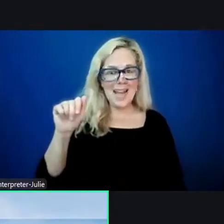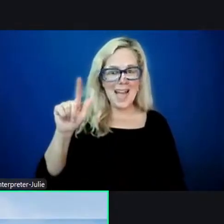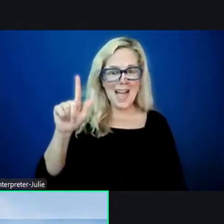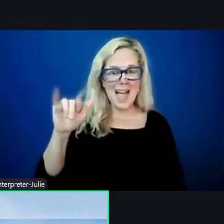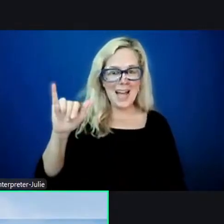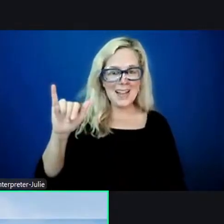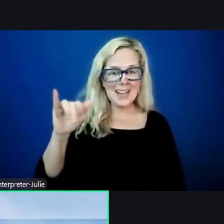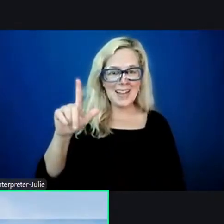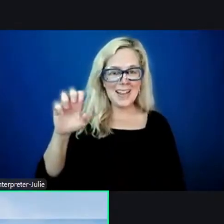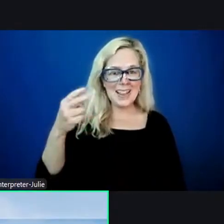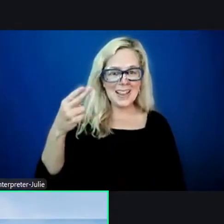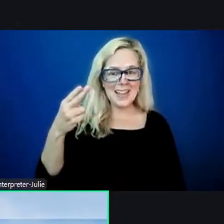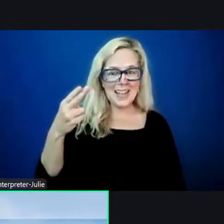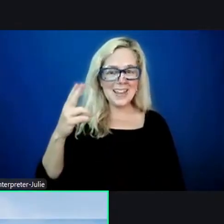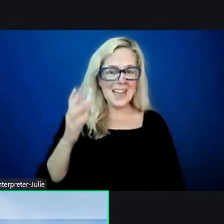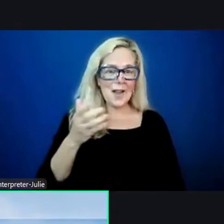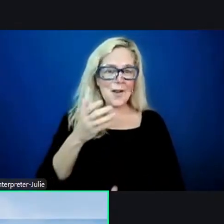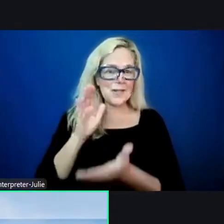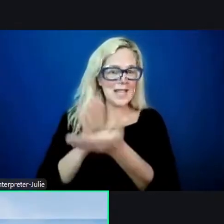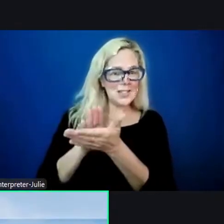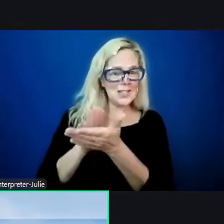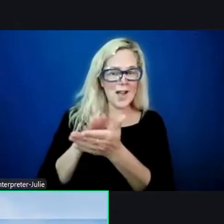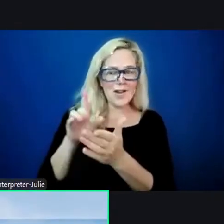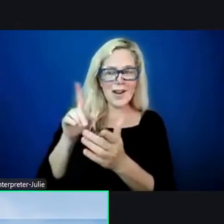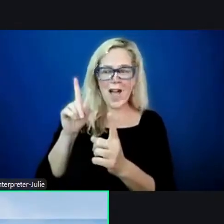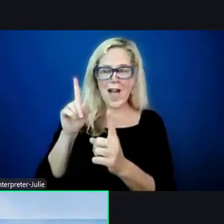GK who was a queer type one diabetic in the Slido,